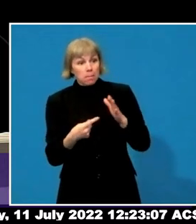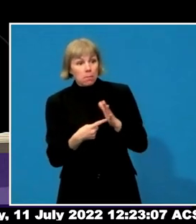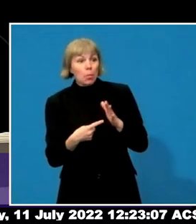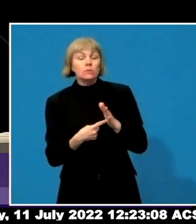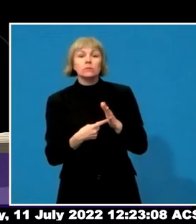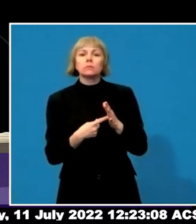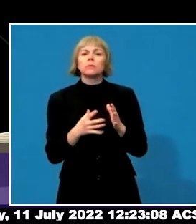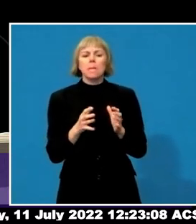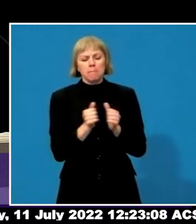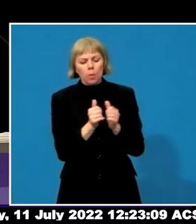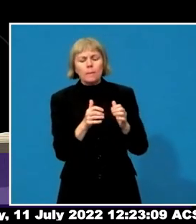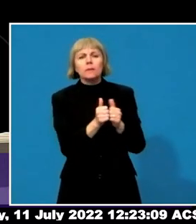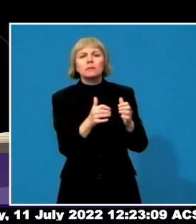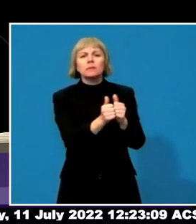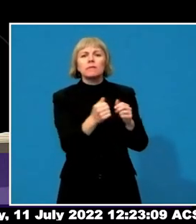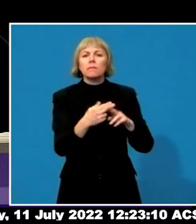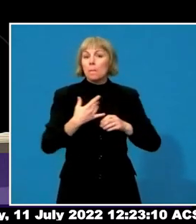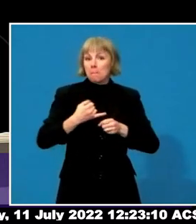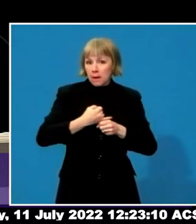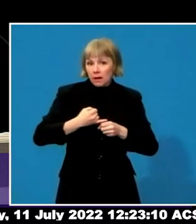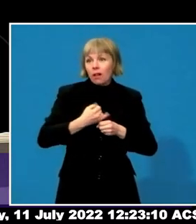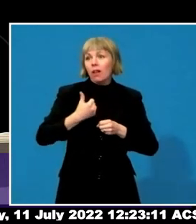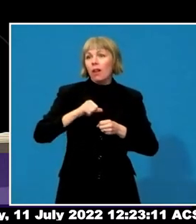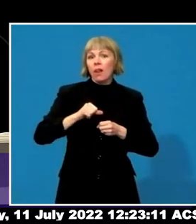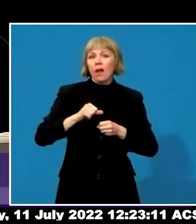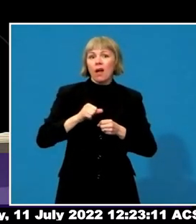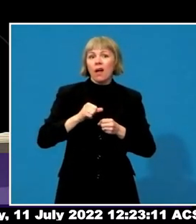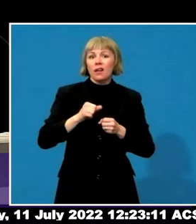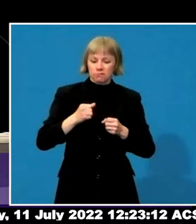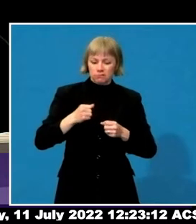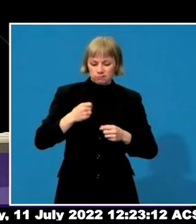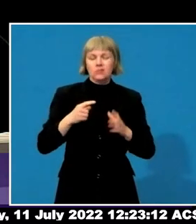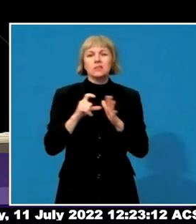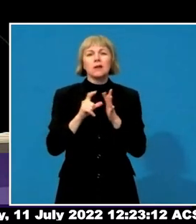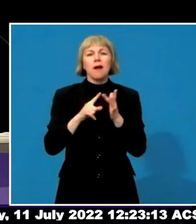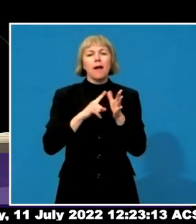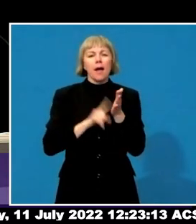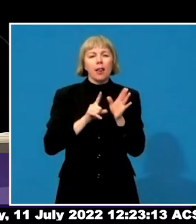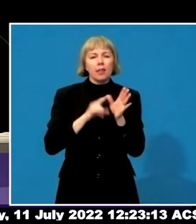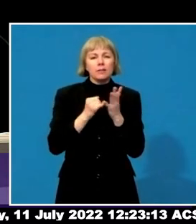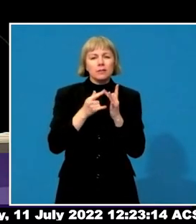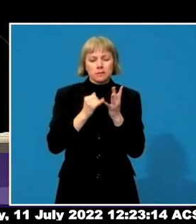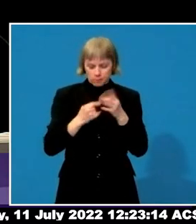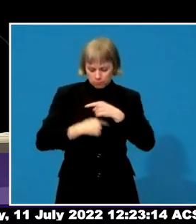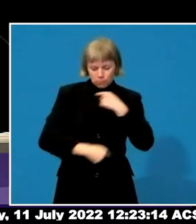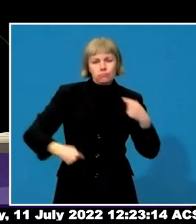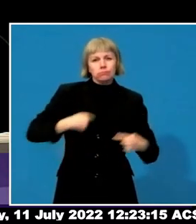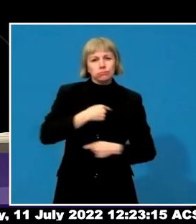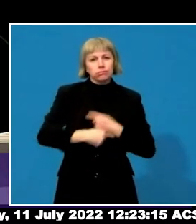you go on respite as well? Yeah. MS TARRAGO: Yeah. So it's really important that wherever you go, you can still have that treatment.